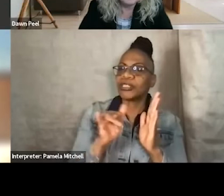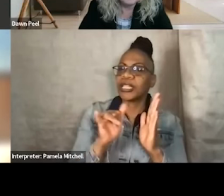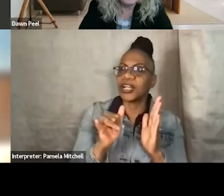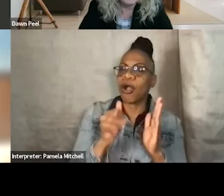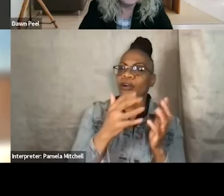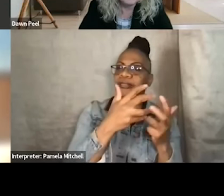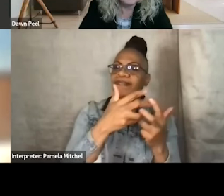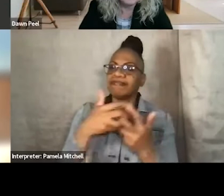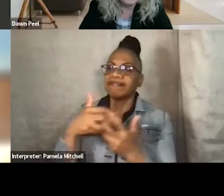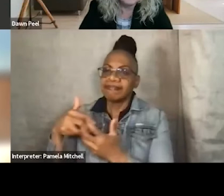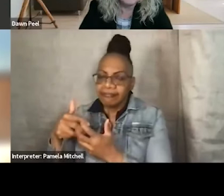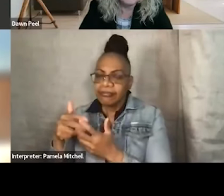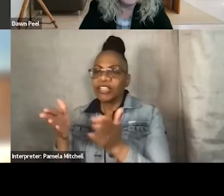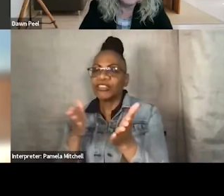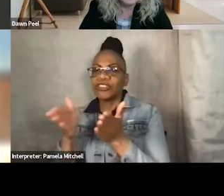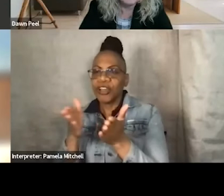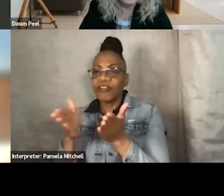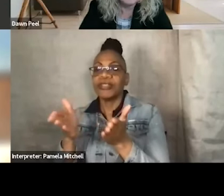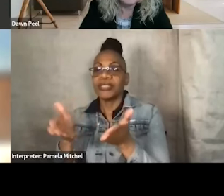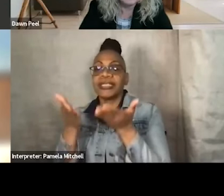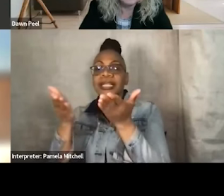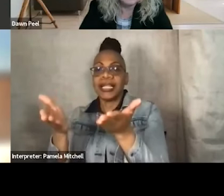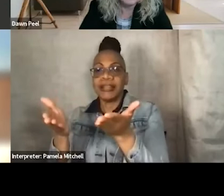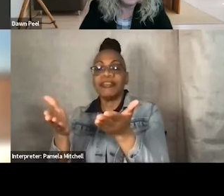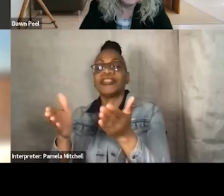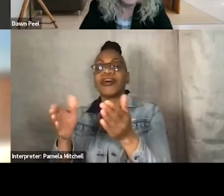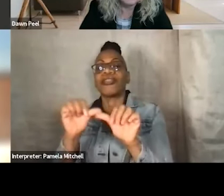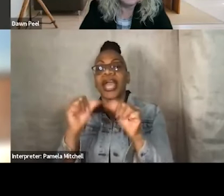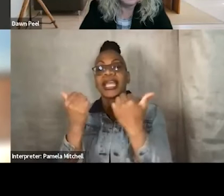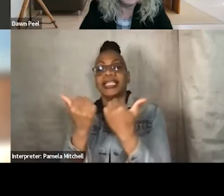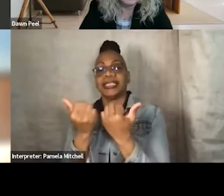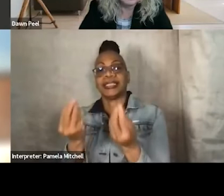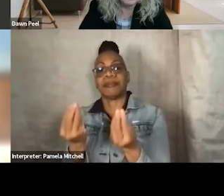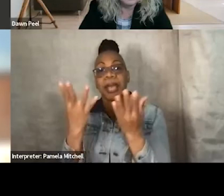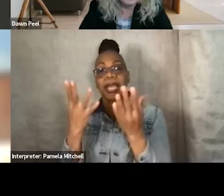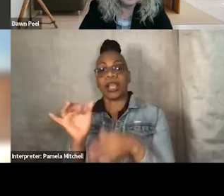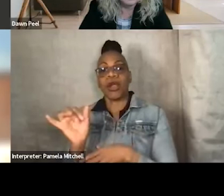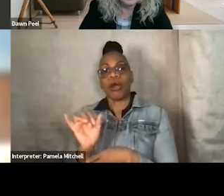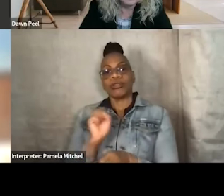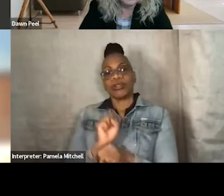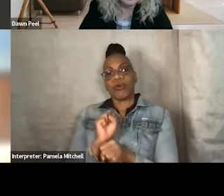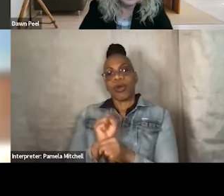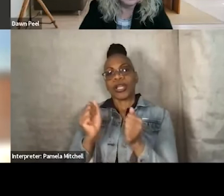across all of our agencies. We are working on building partnerships across the community,